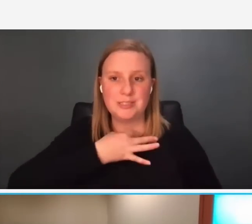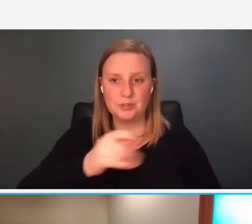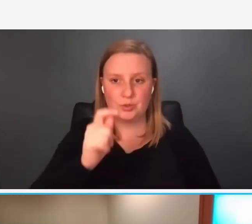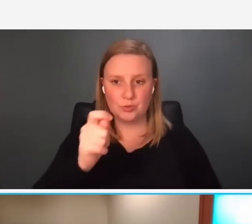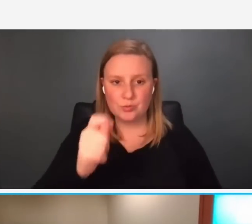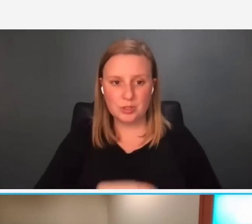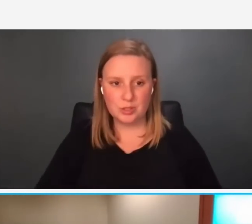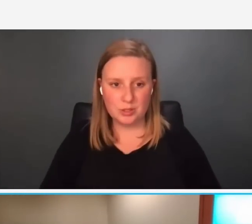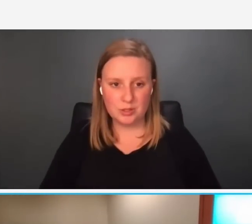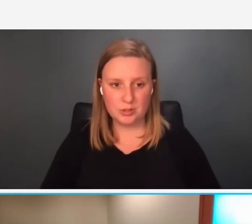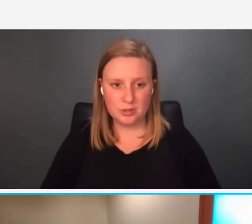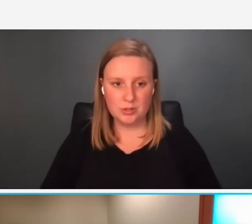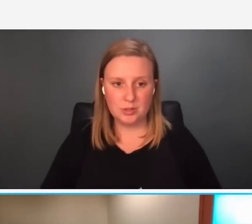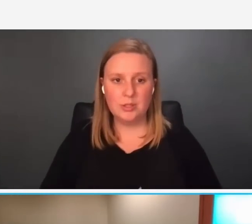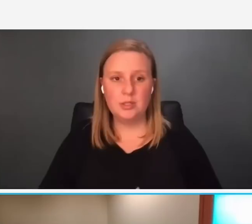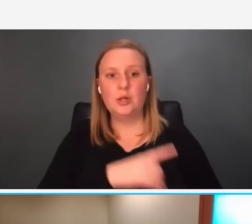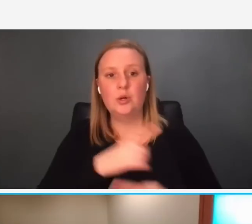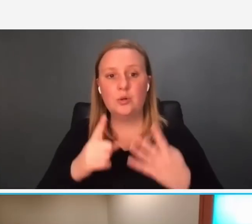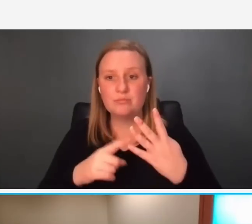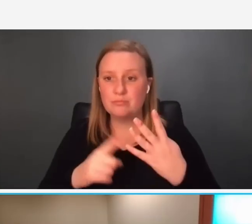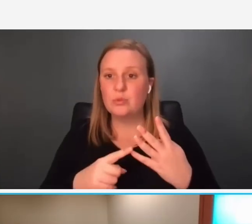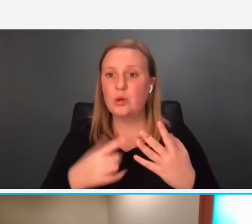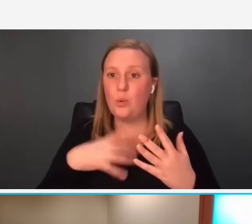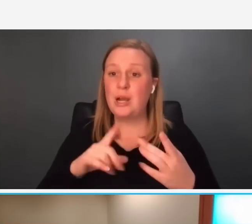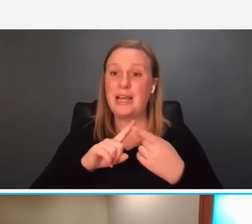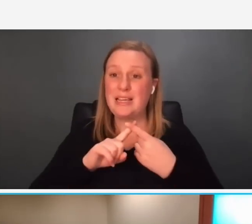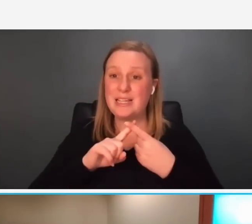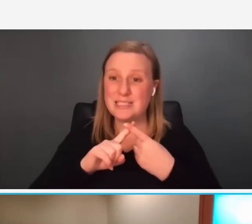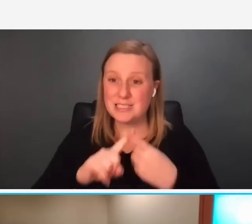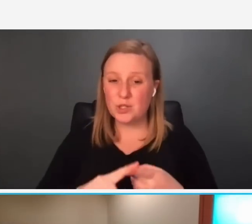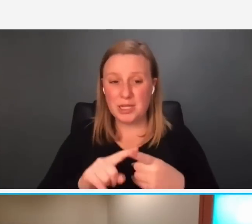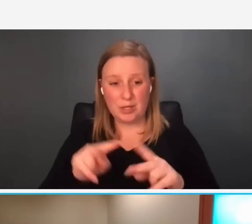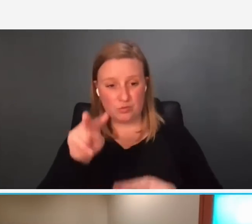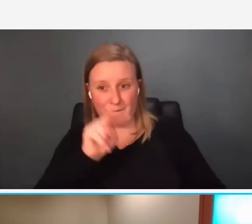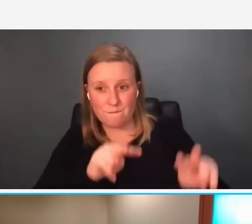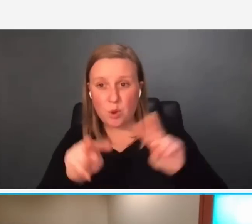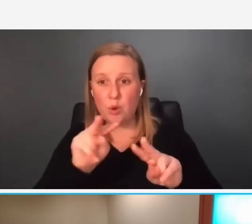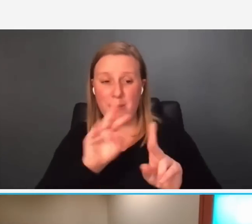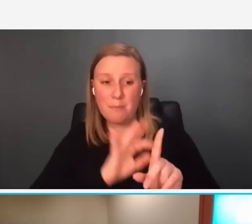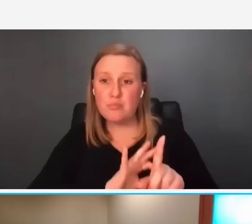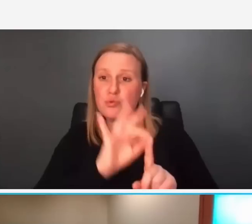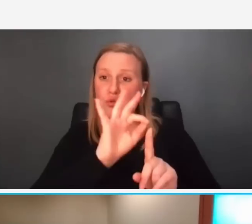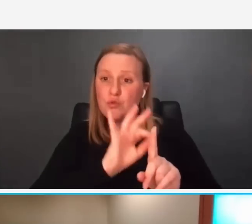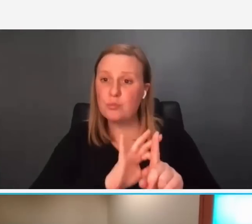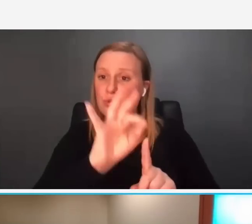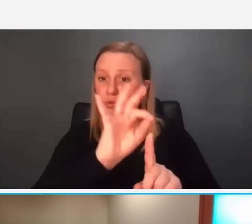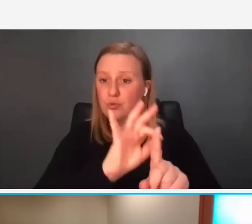We also want to have a very important foundation of continuous quality improvement and an ongoing commitment to enhanced capability and quality in